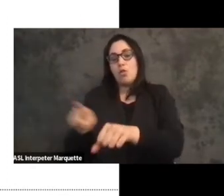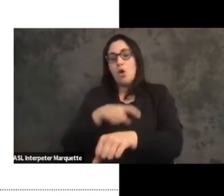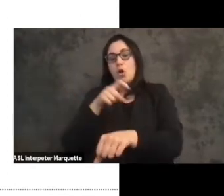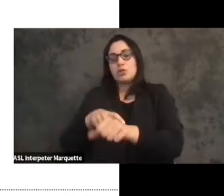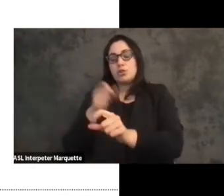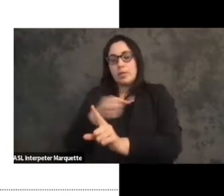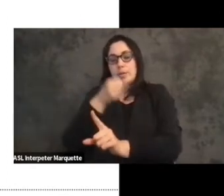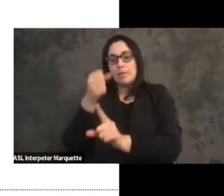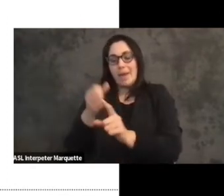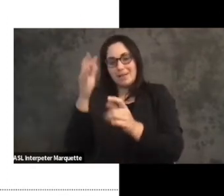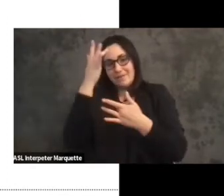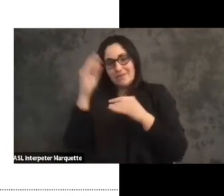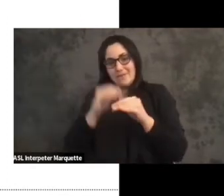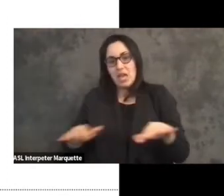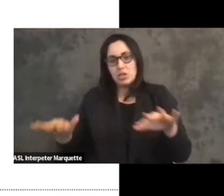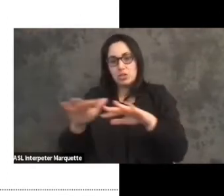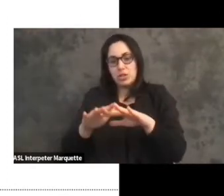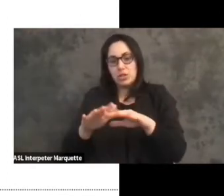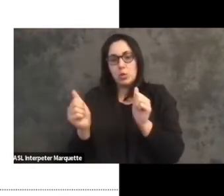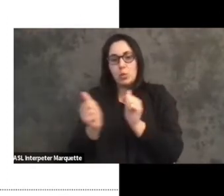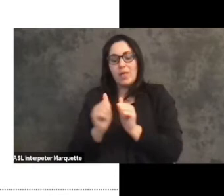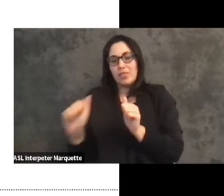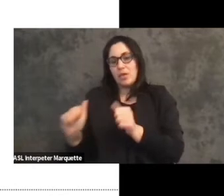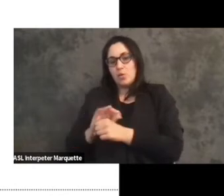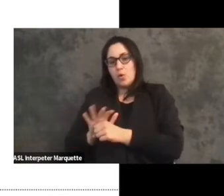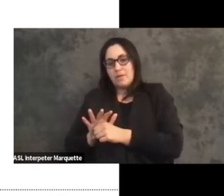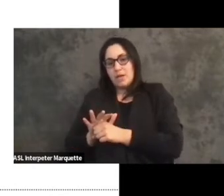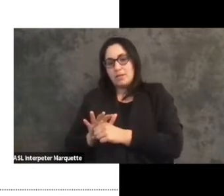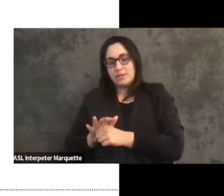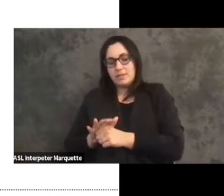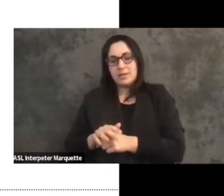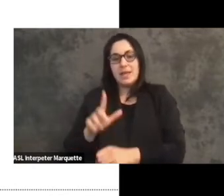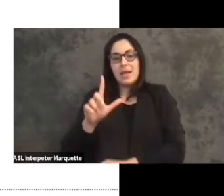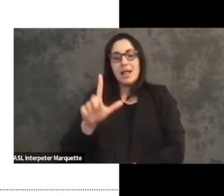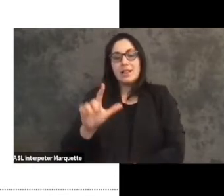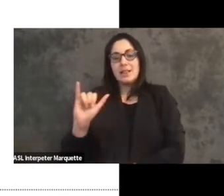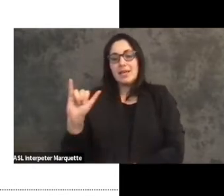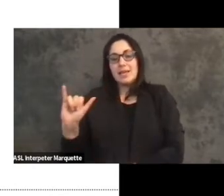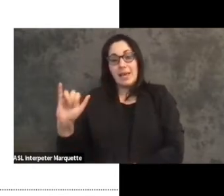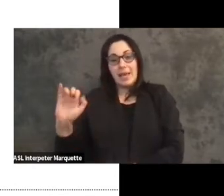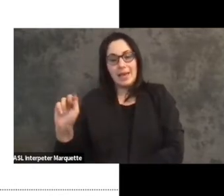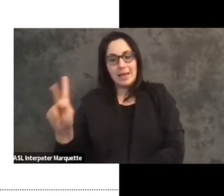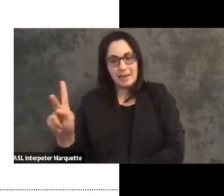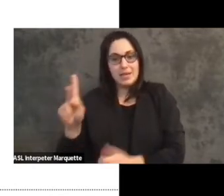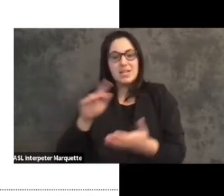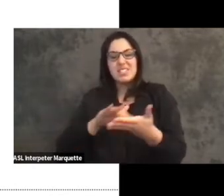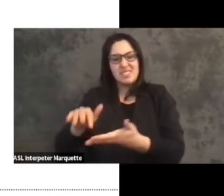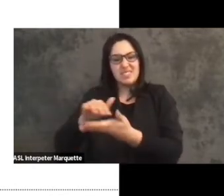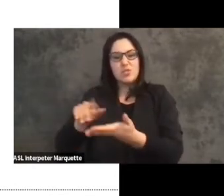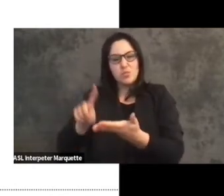an HIV cure. When the COVID-19 pandemic began, he implemented the UCSF Long-term Impact of